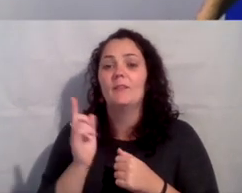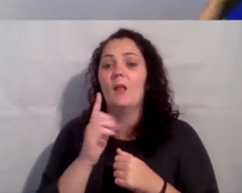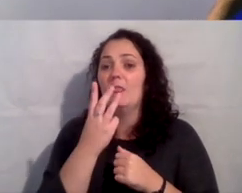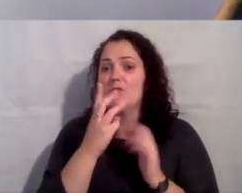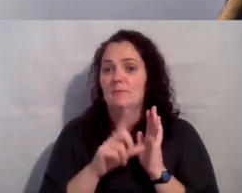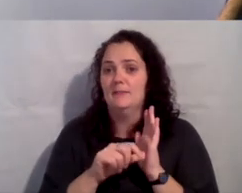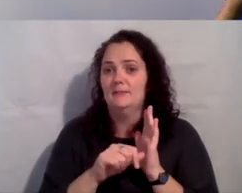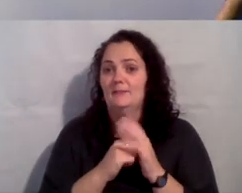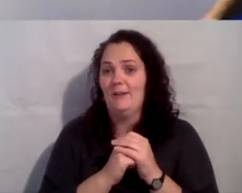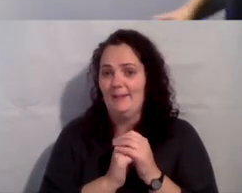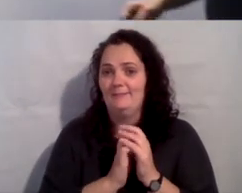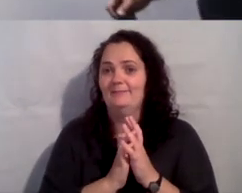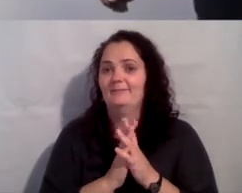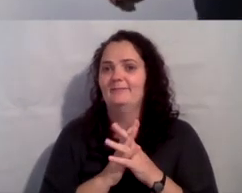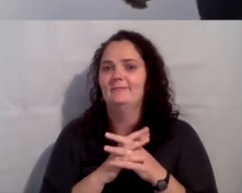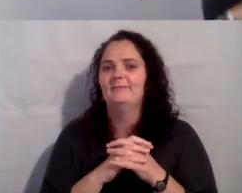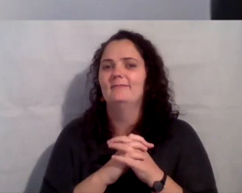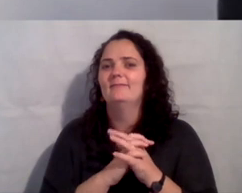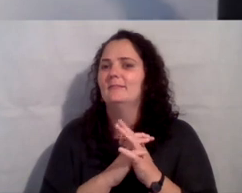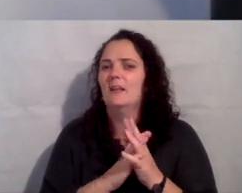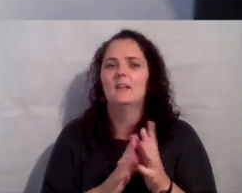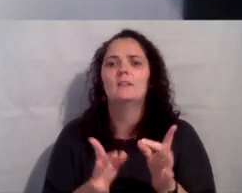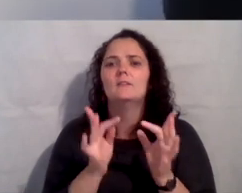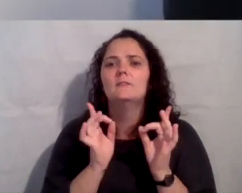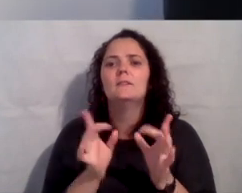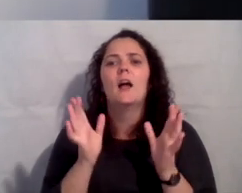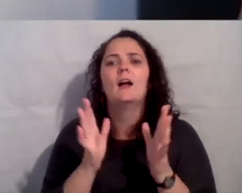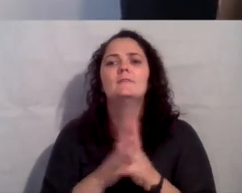check my watch alright there we go, three minutes and let's begin